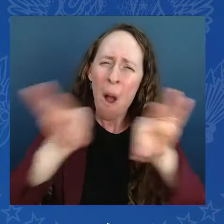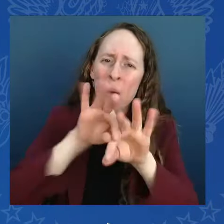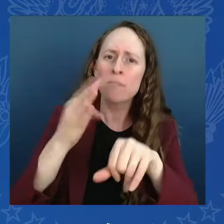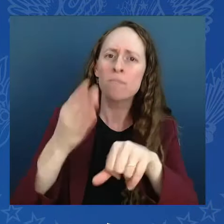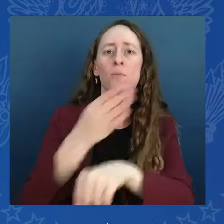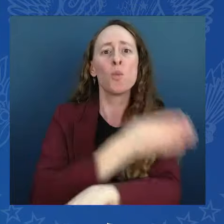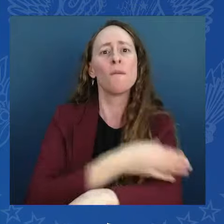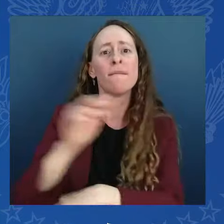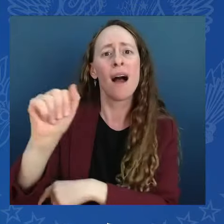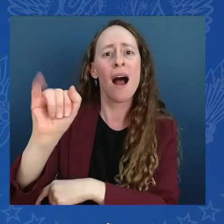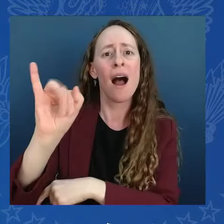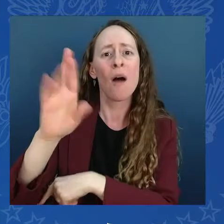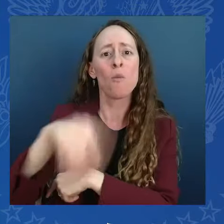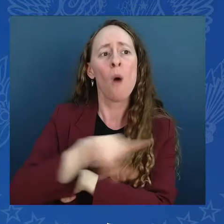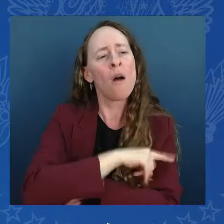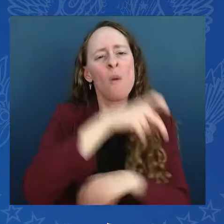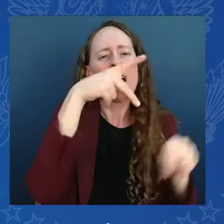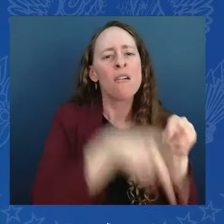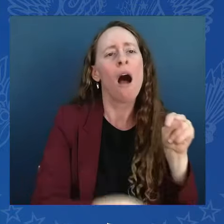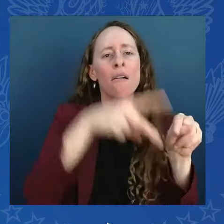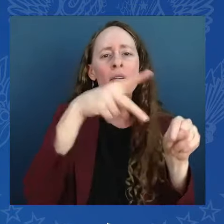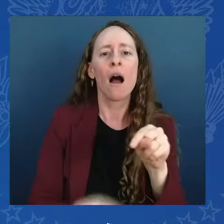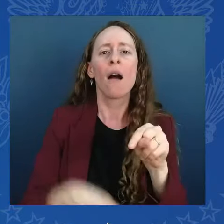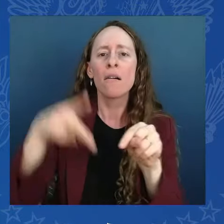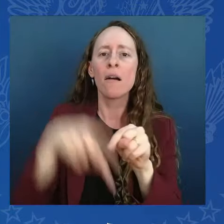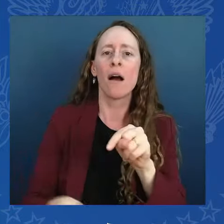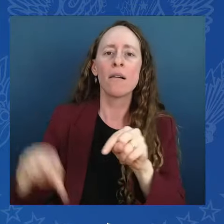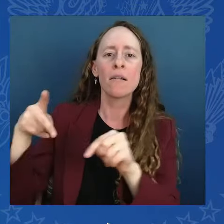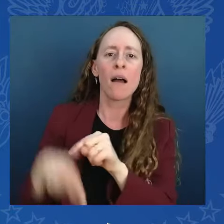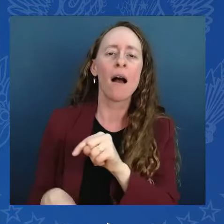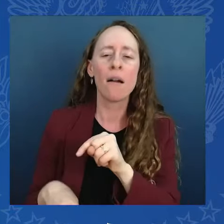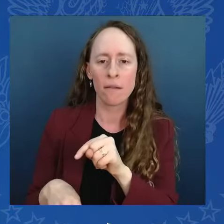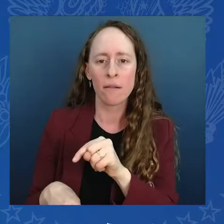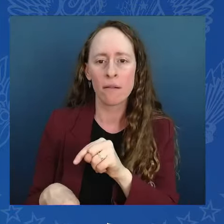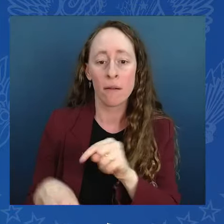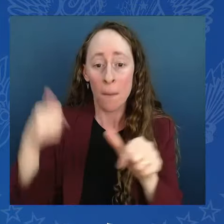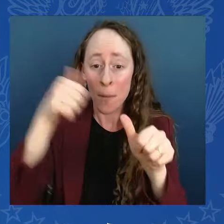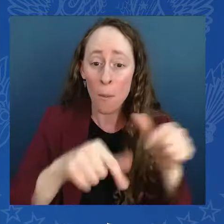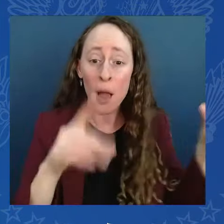every week for four years -- -- and he didn't build a damn thing.